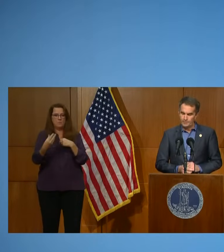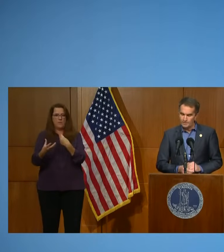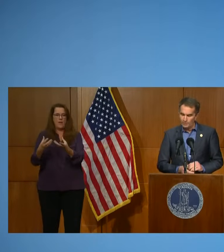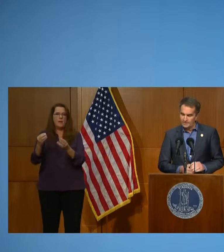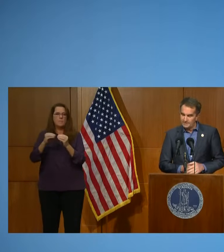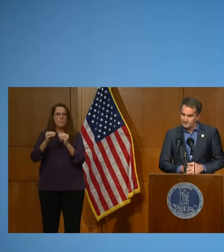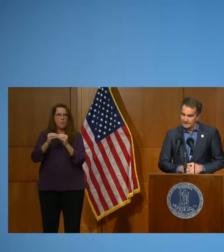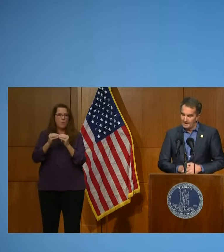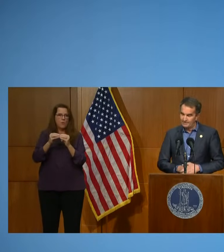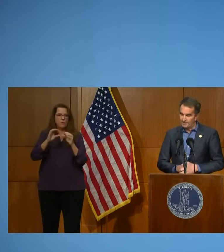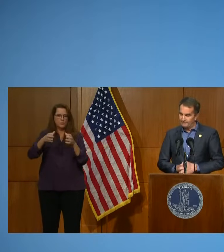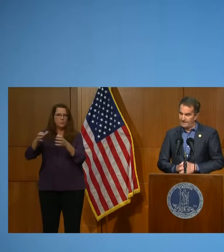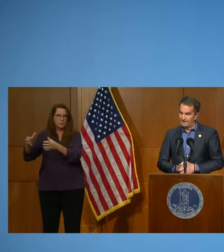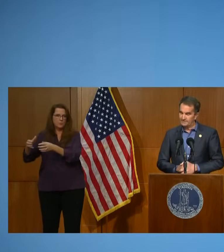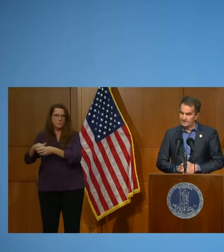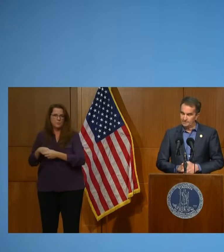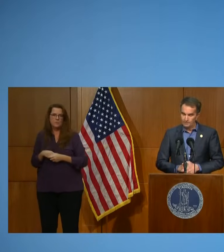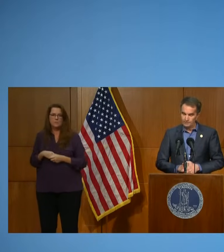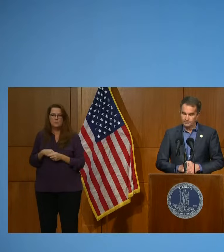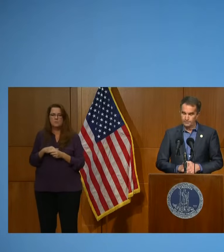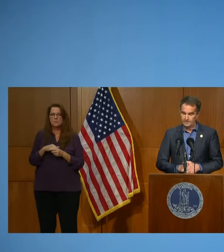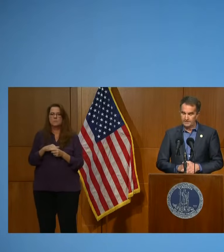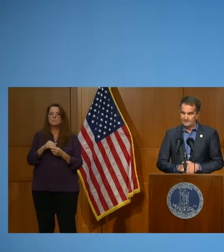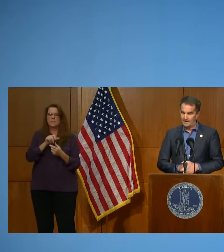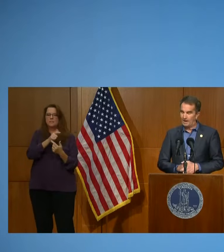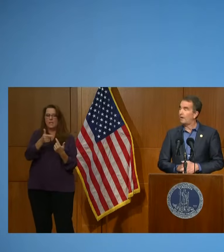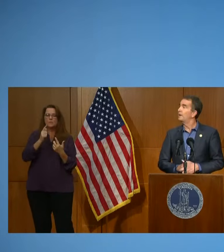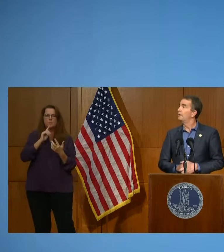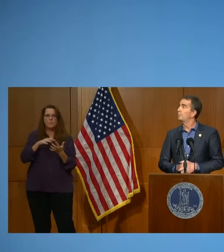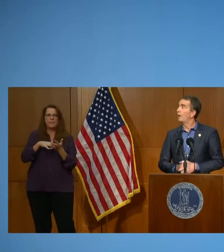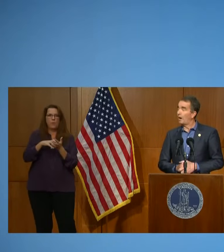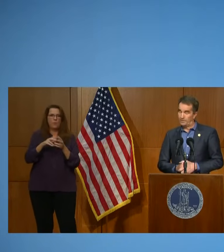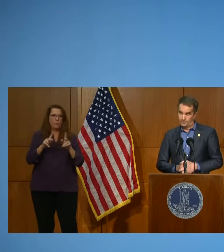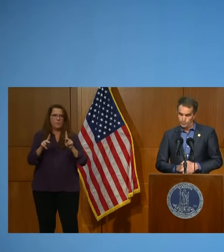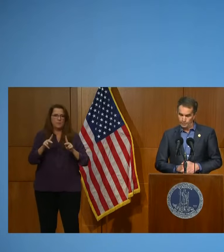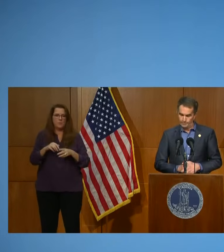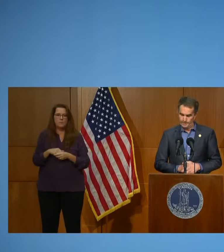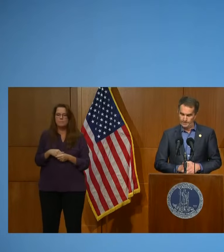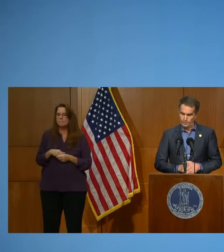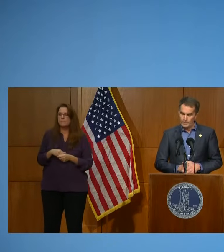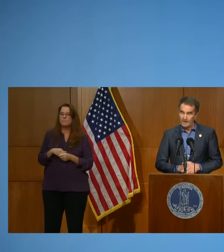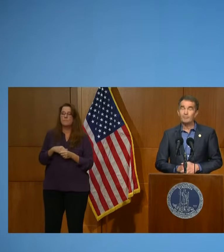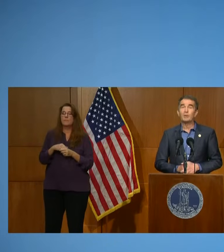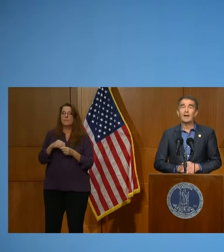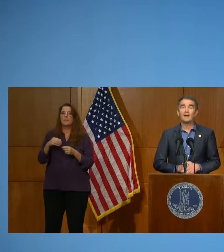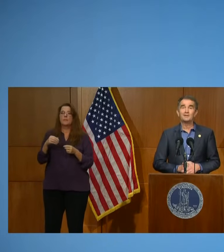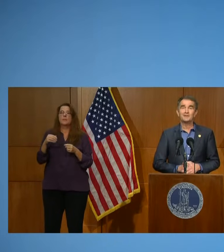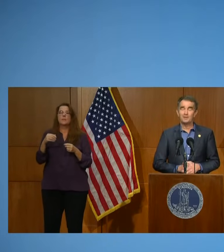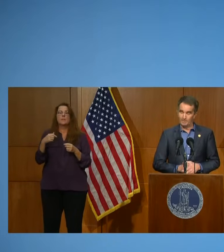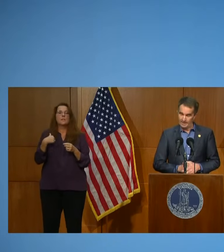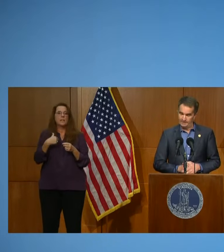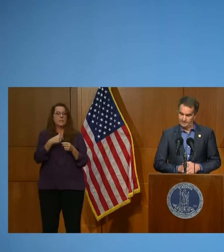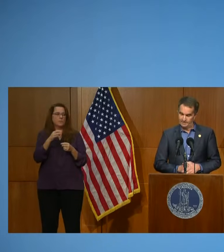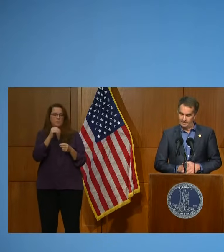PRIORITIZE OTHER GROUPS SUCH AS MEDICALLY VULNERABLE PEOPLE. WE